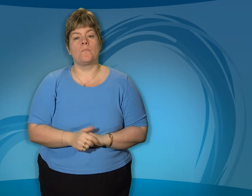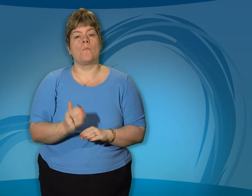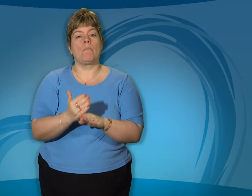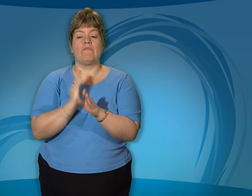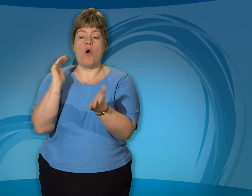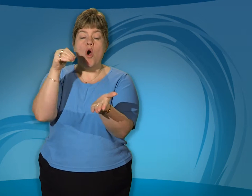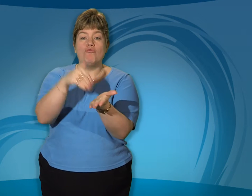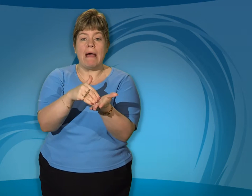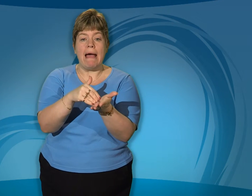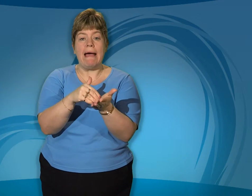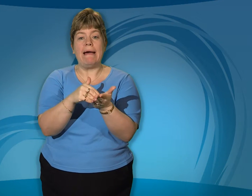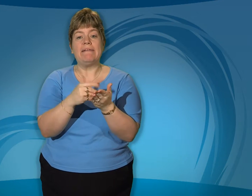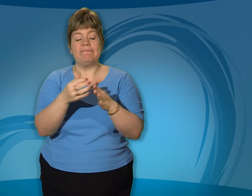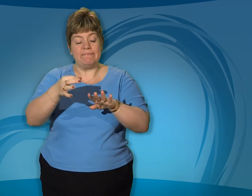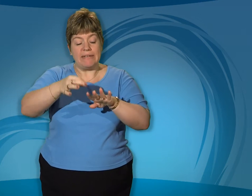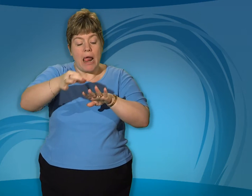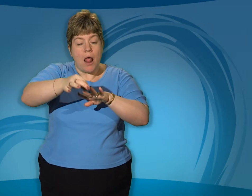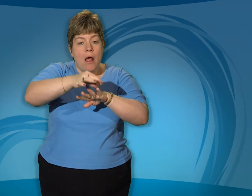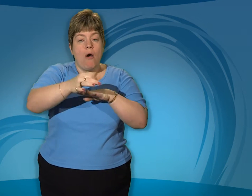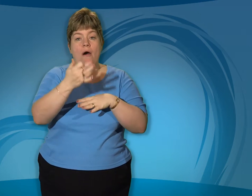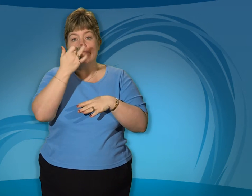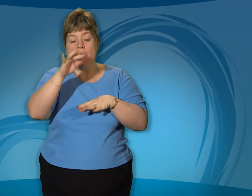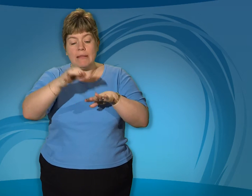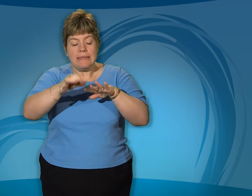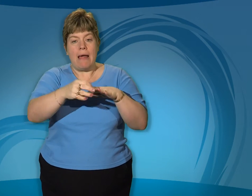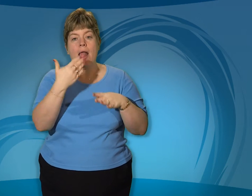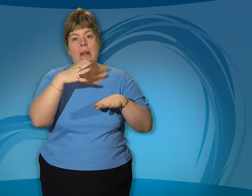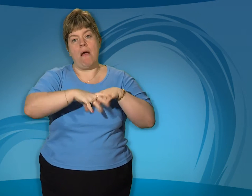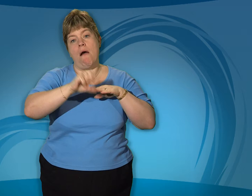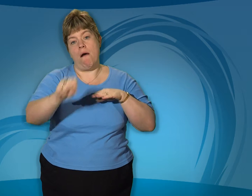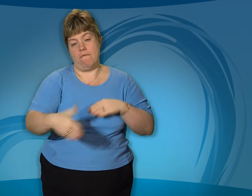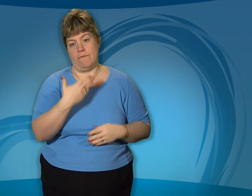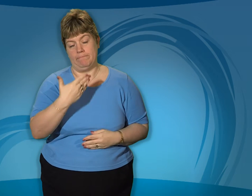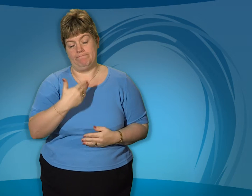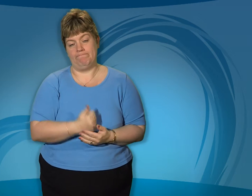Before you arrive please remove all nail polish and false nails.